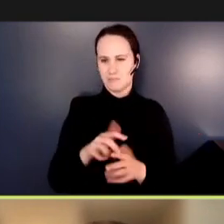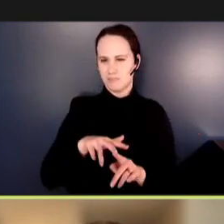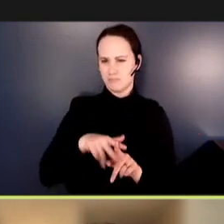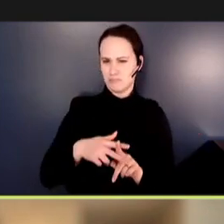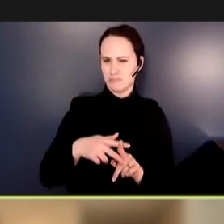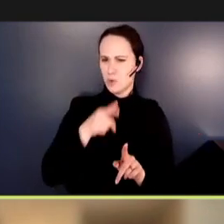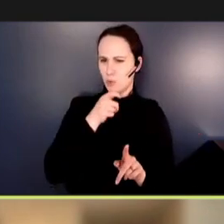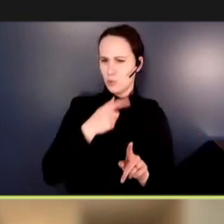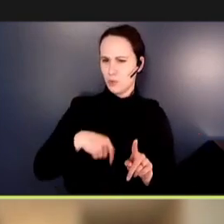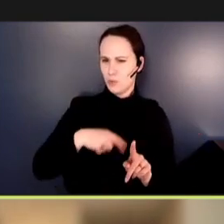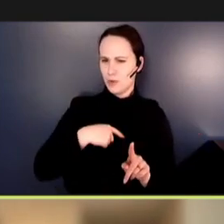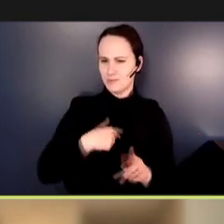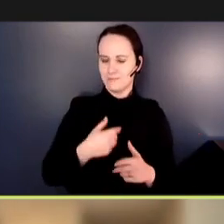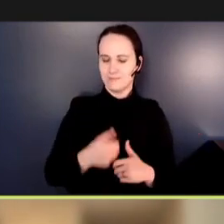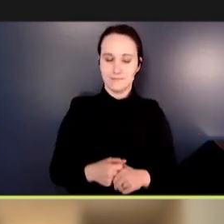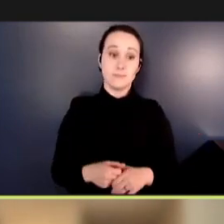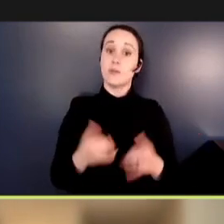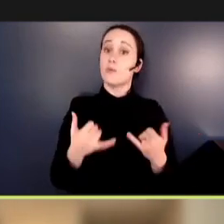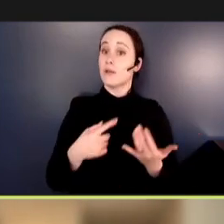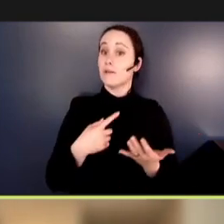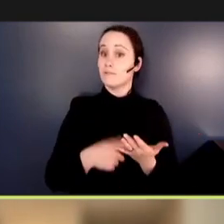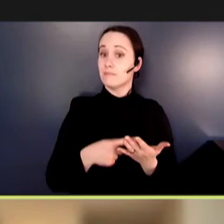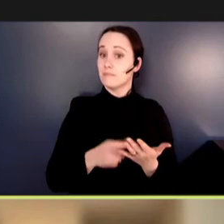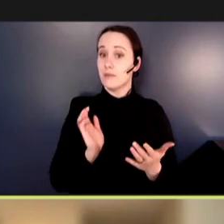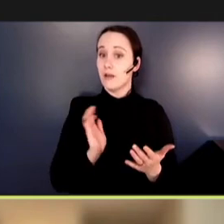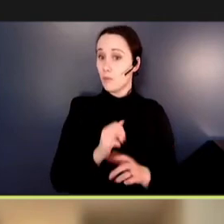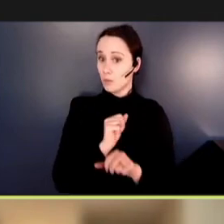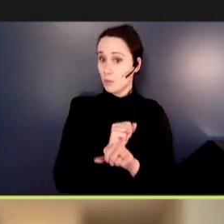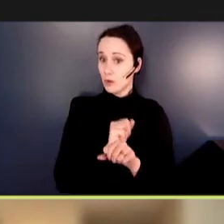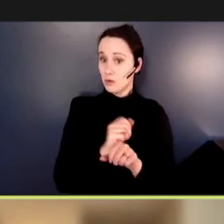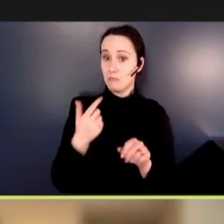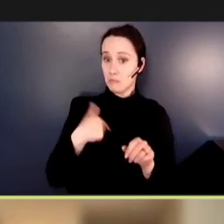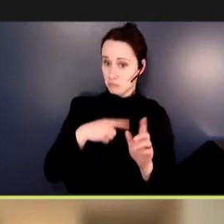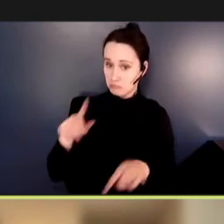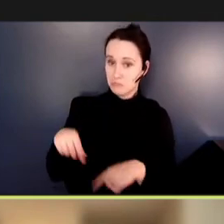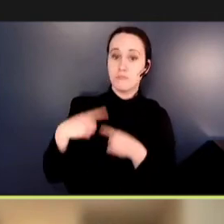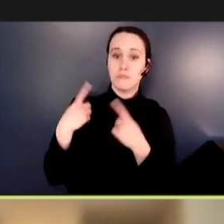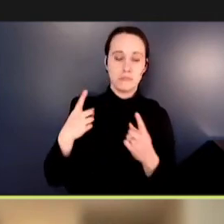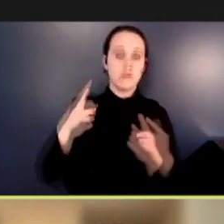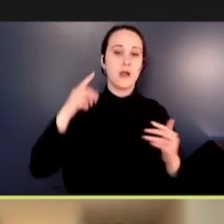So, today I'd like to talk about some work that we have done on adult vaccine access,